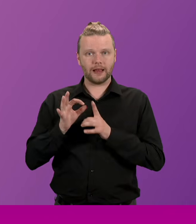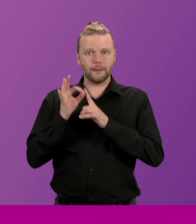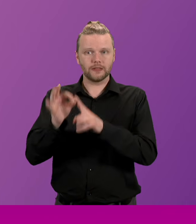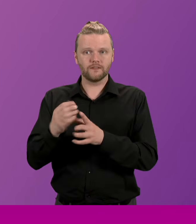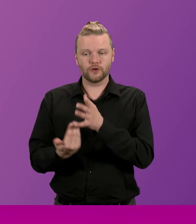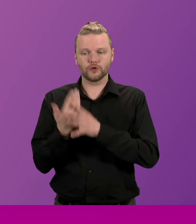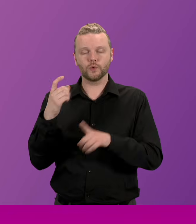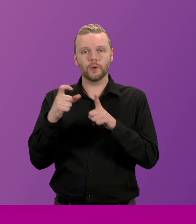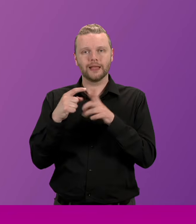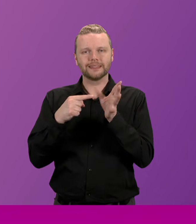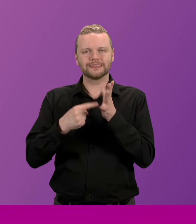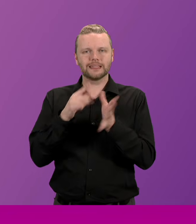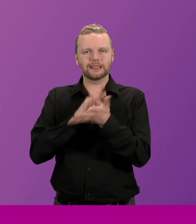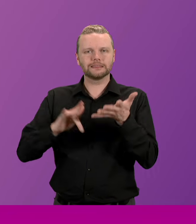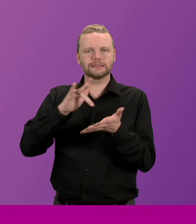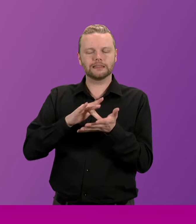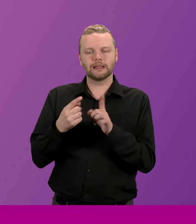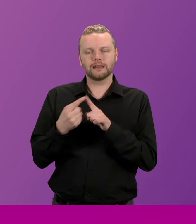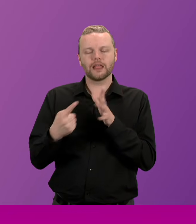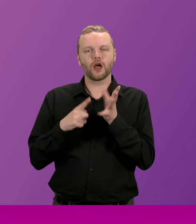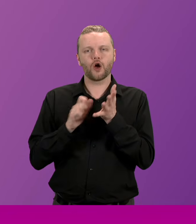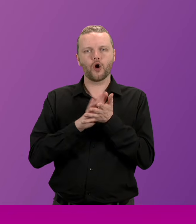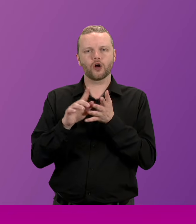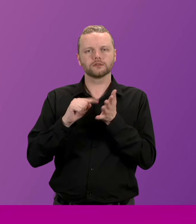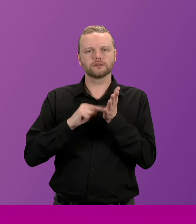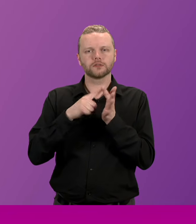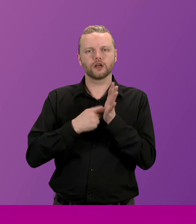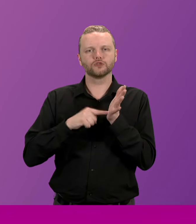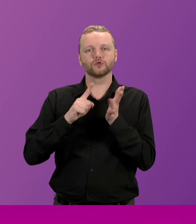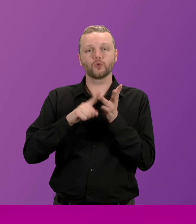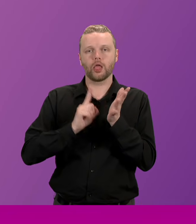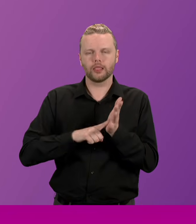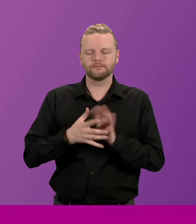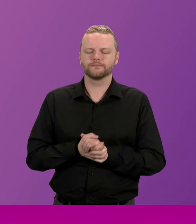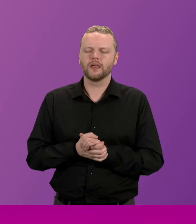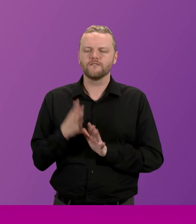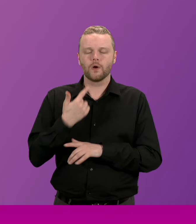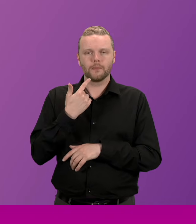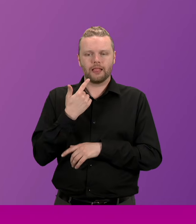data centre just outside of Auchtertool. On the back of last week’s energy debate,